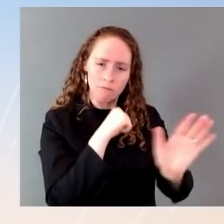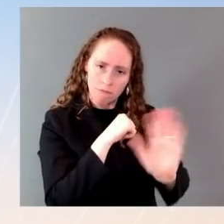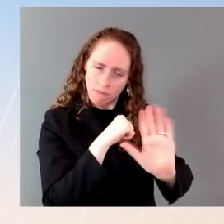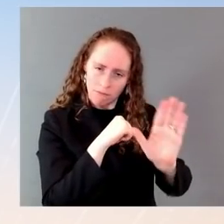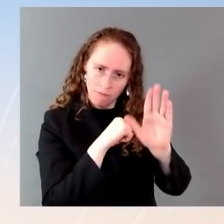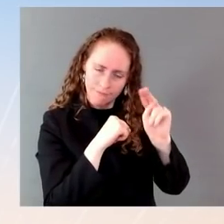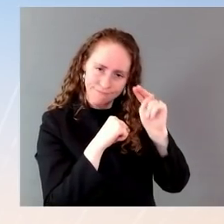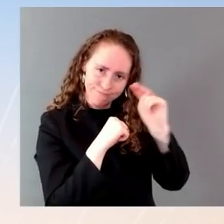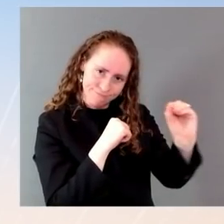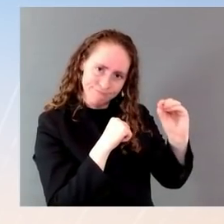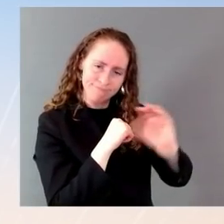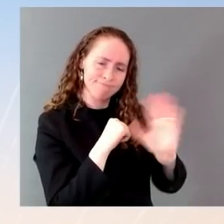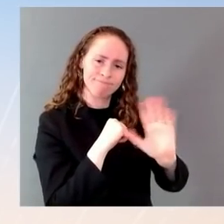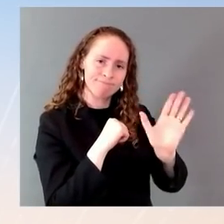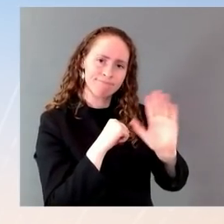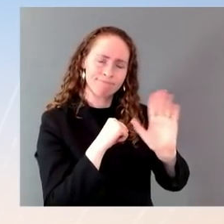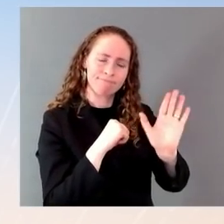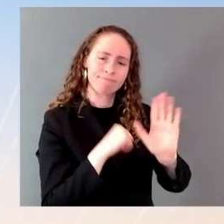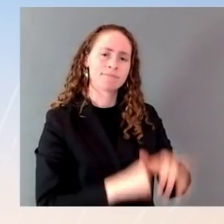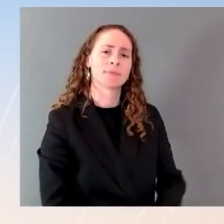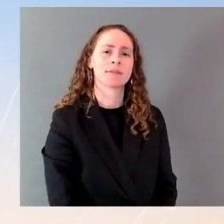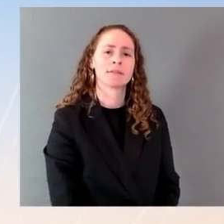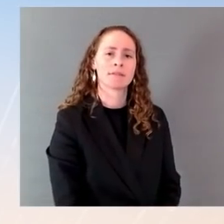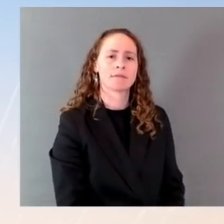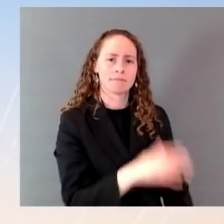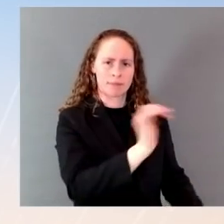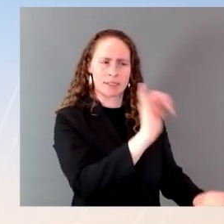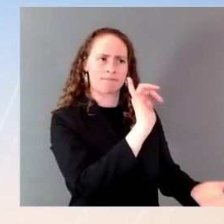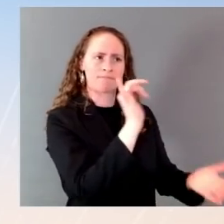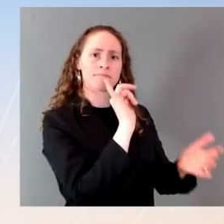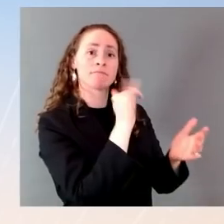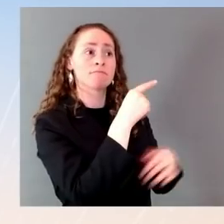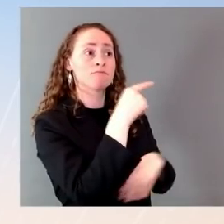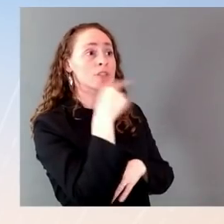That's what President Biden is doing in the messages that he's sending to President Putin.